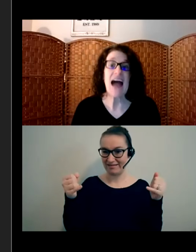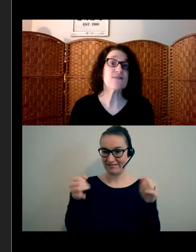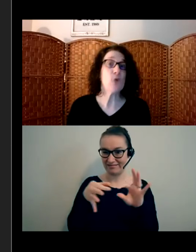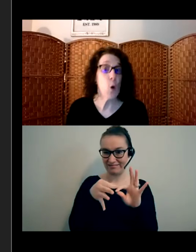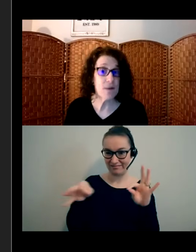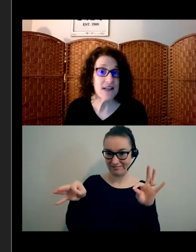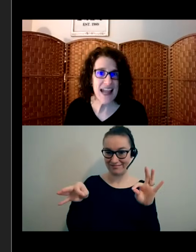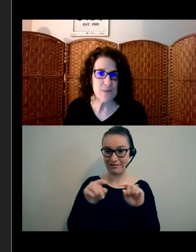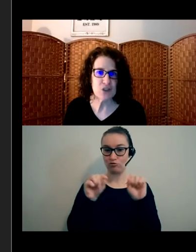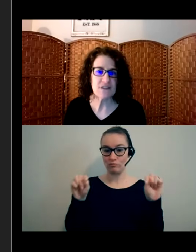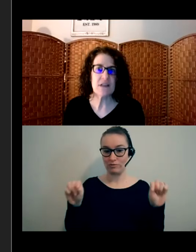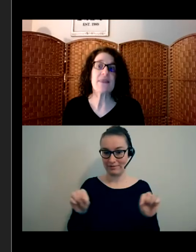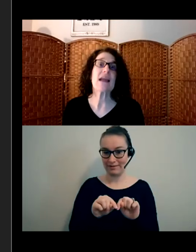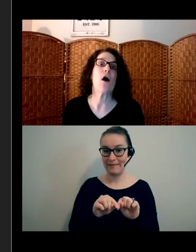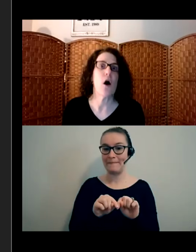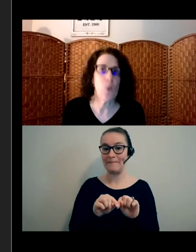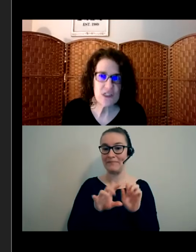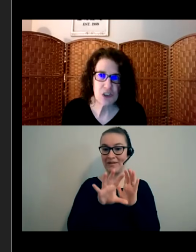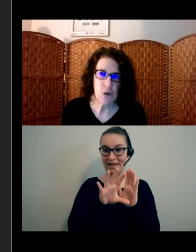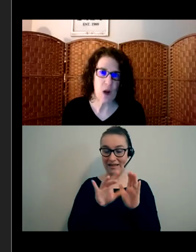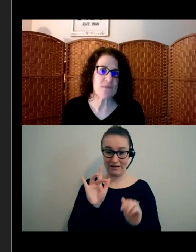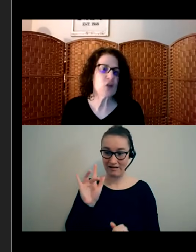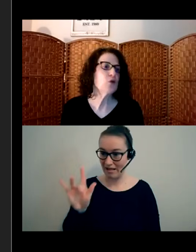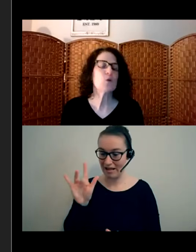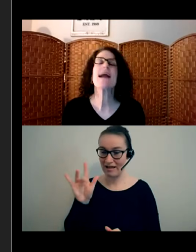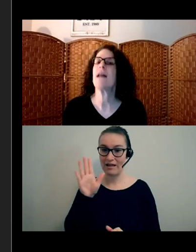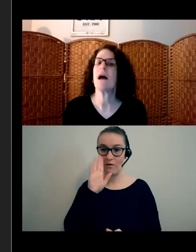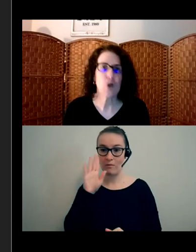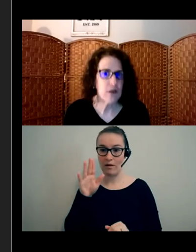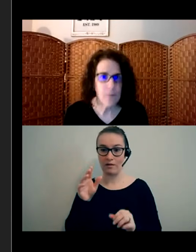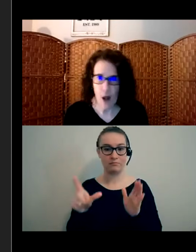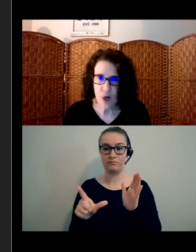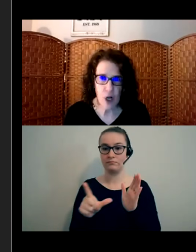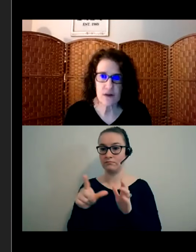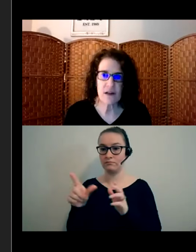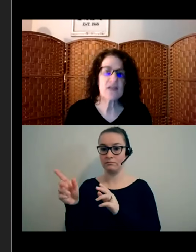As for open captions, they always show up. You cannot turn them off and on.